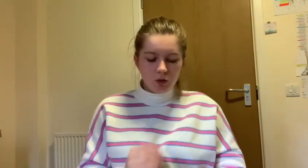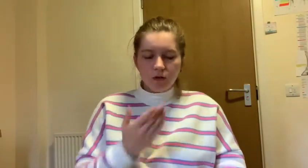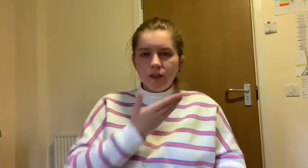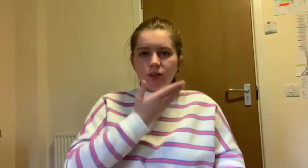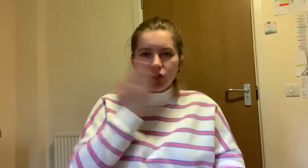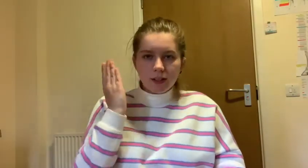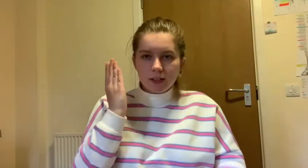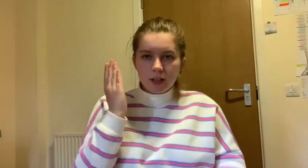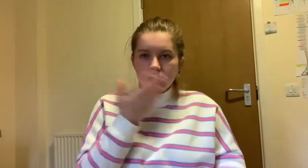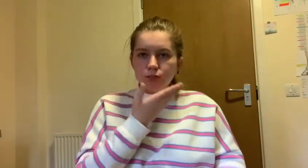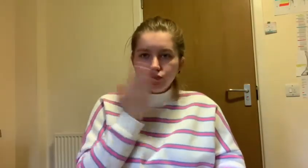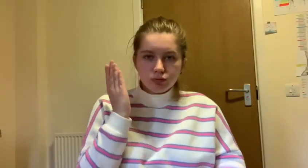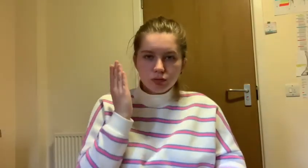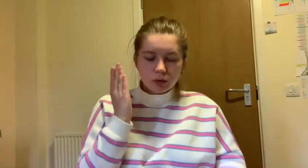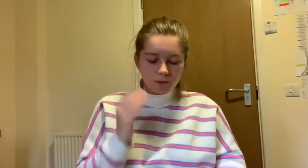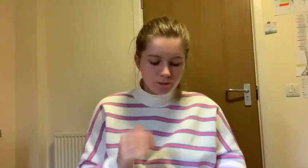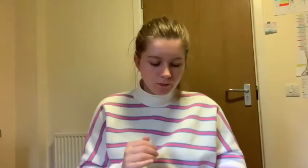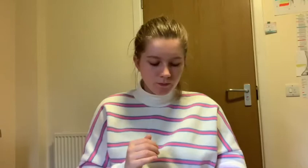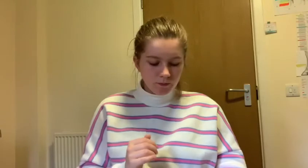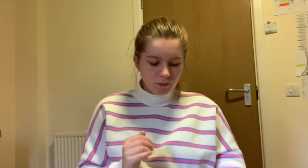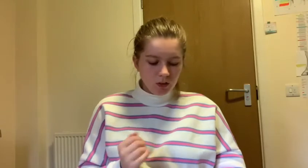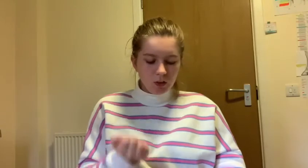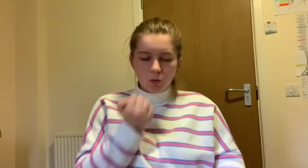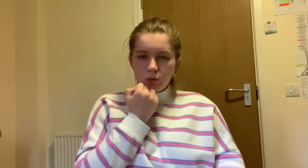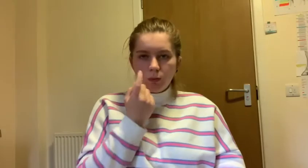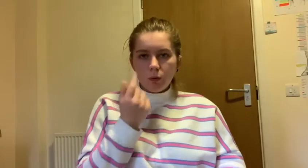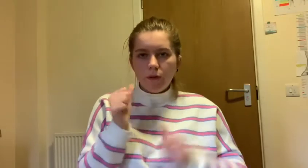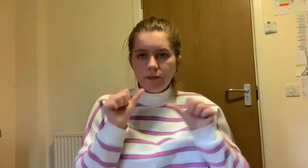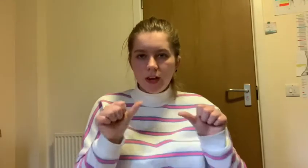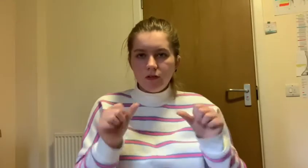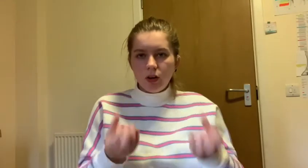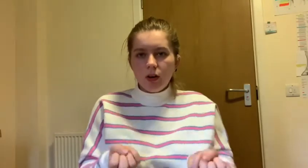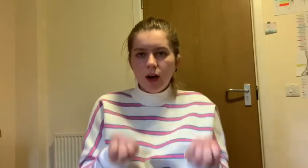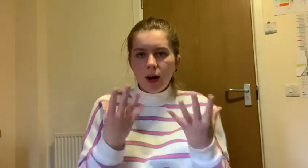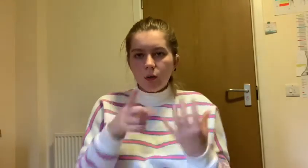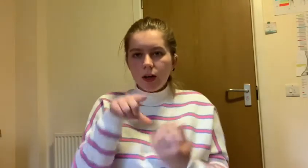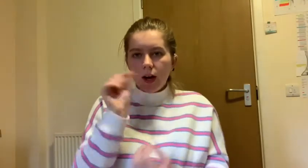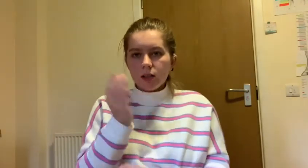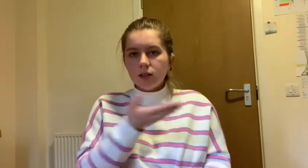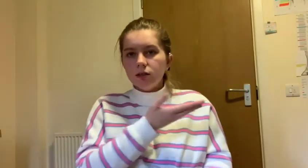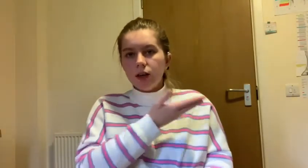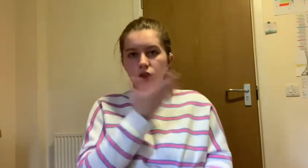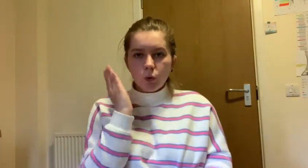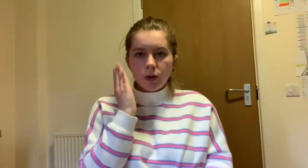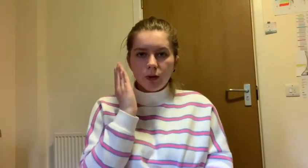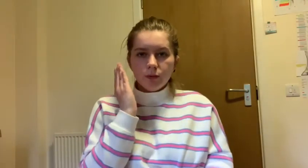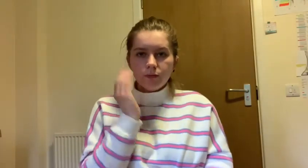So something doesn't exist. *blows* "Number one favorite outcast sold out"